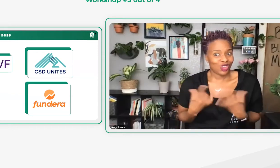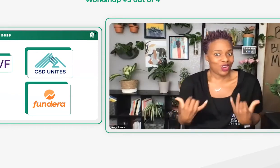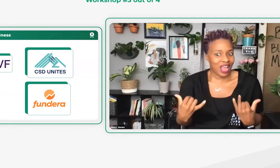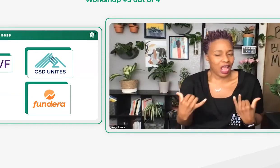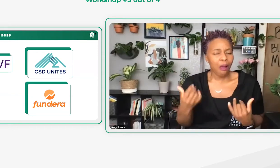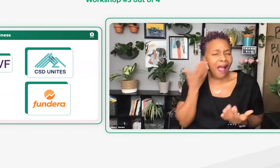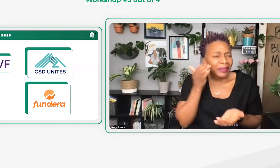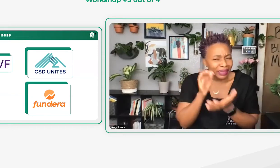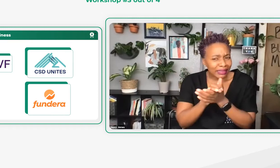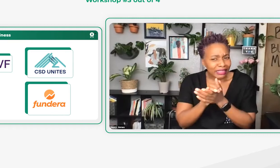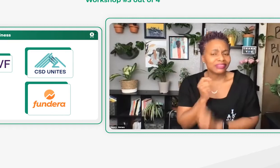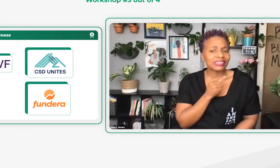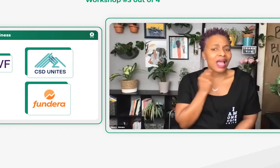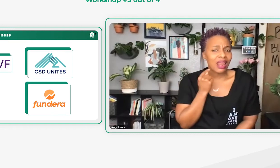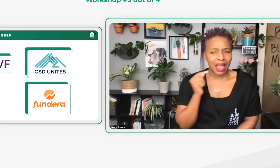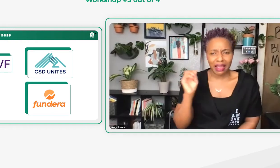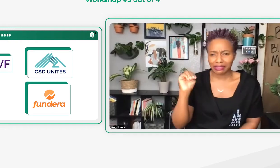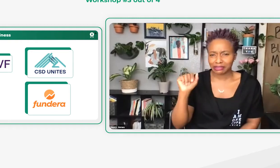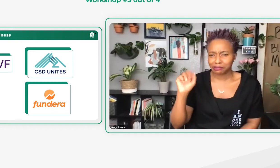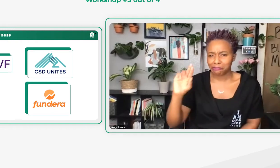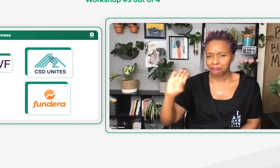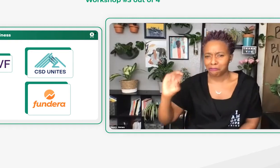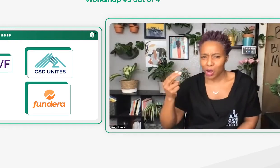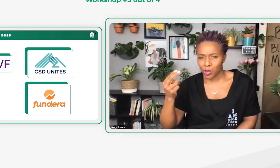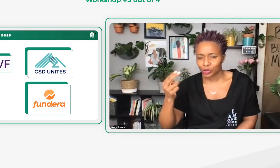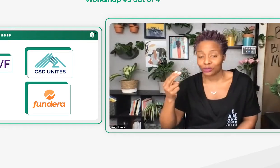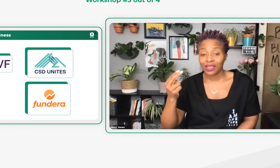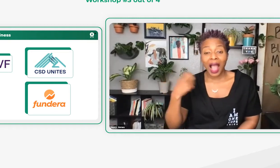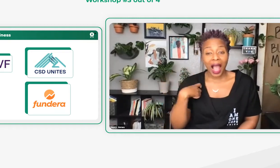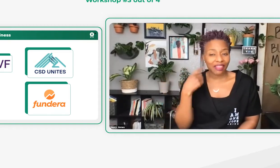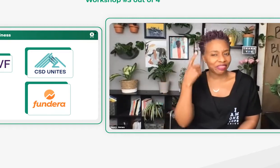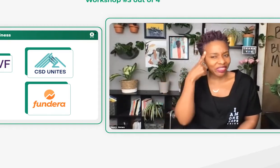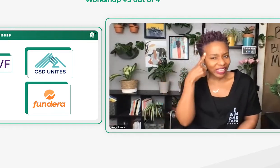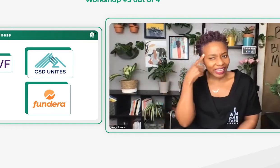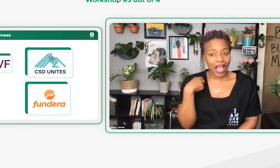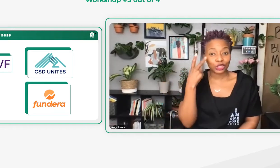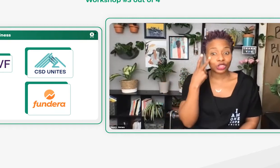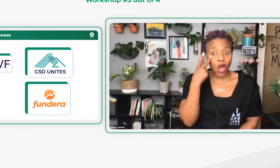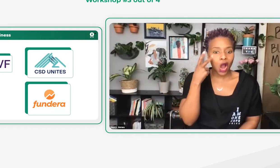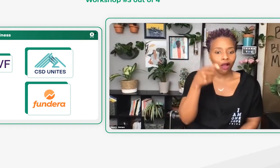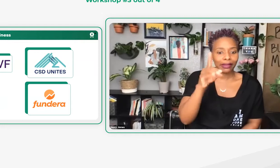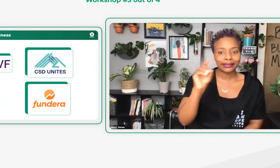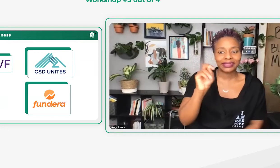Applications are starting now. I believe they are running into March.